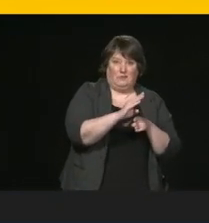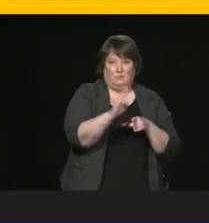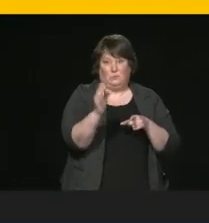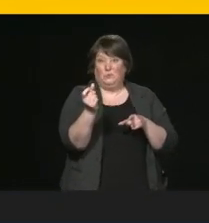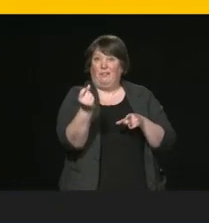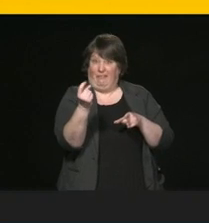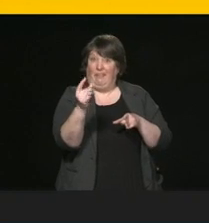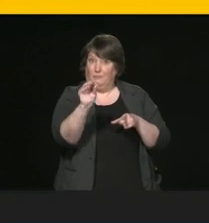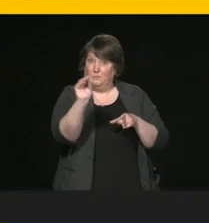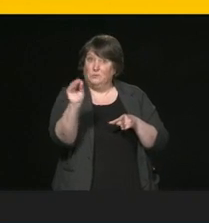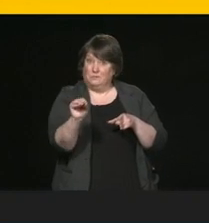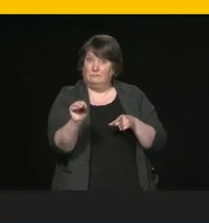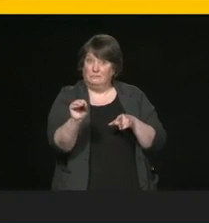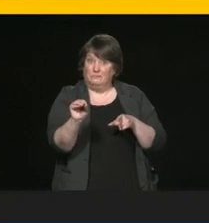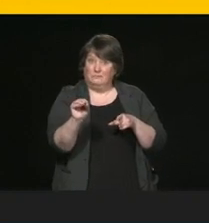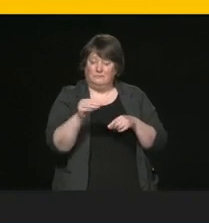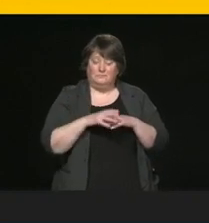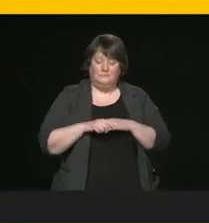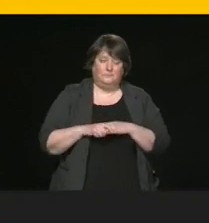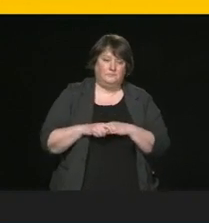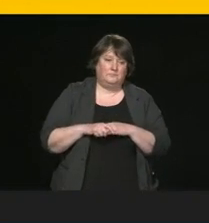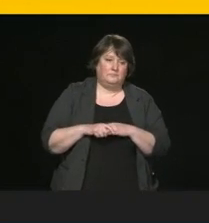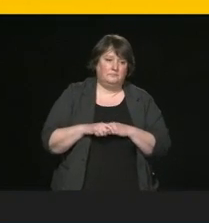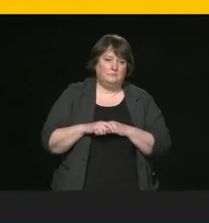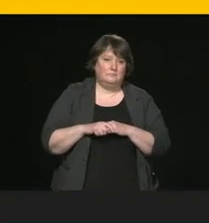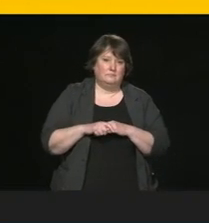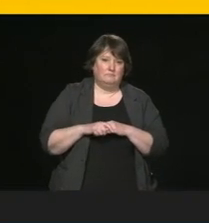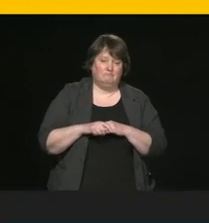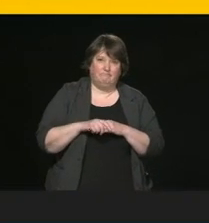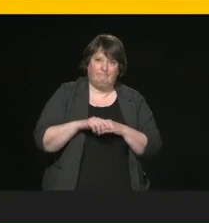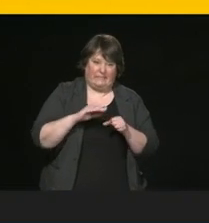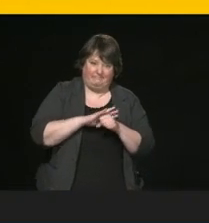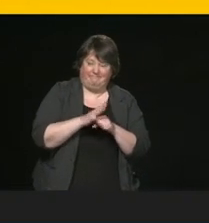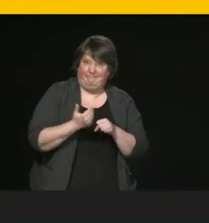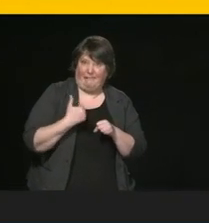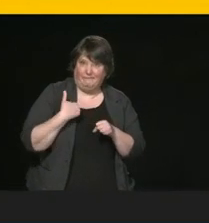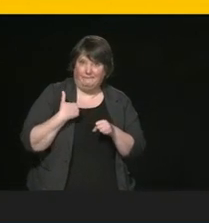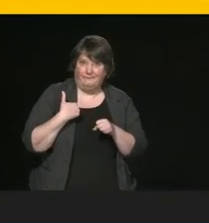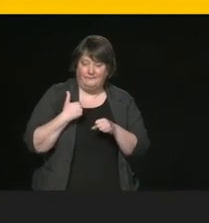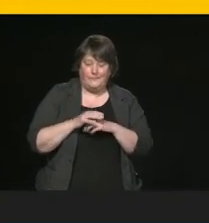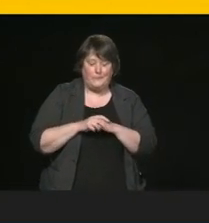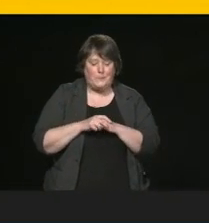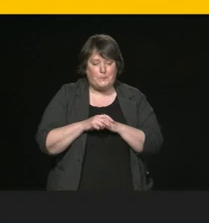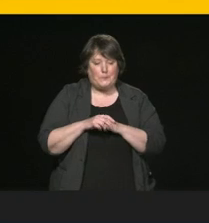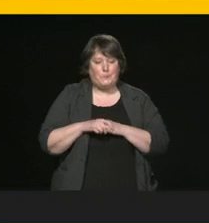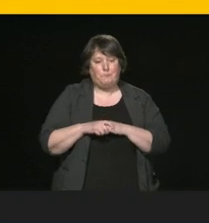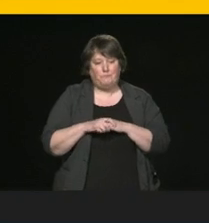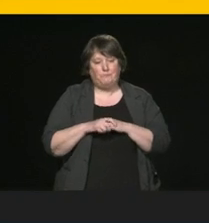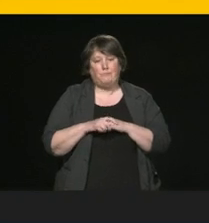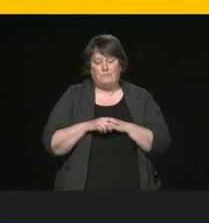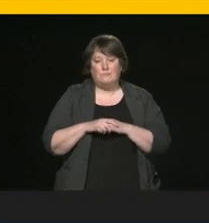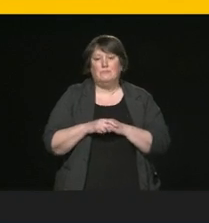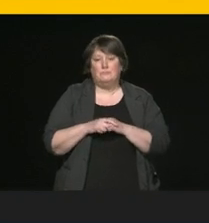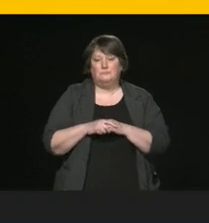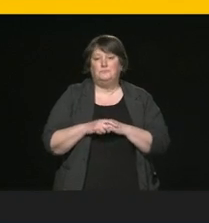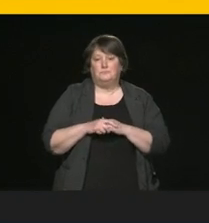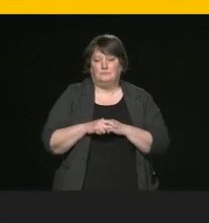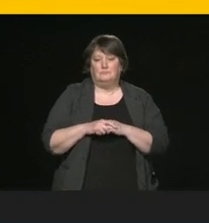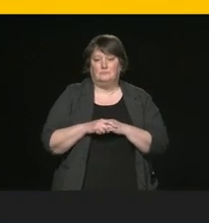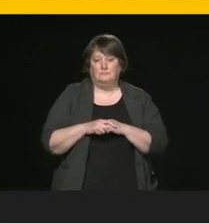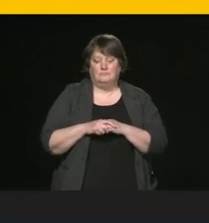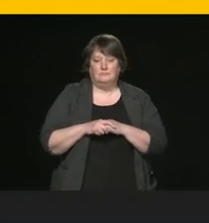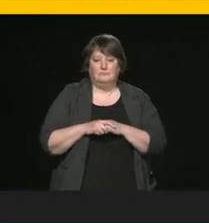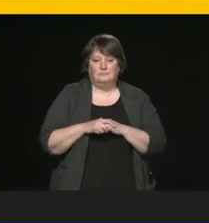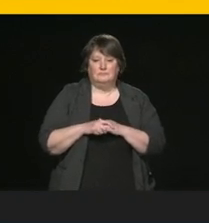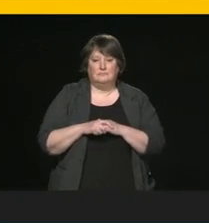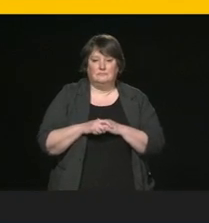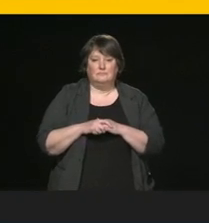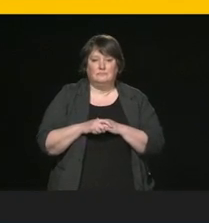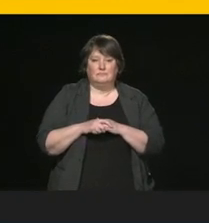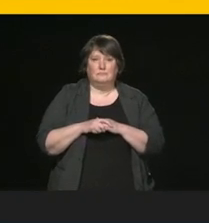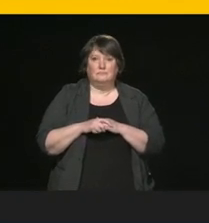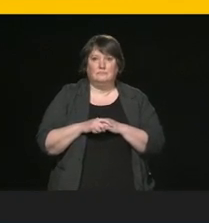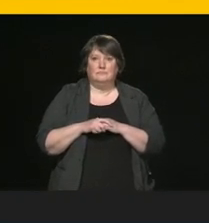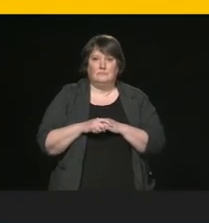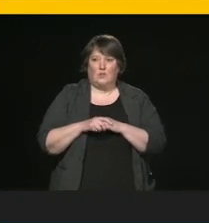THE 7% TO SOMETIMES 11%.